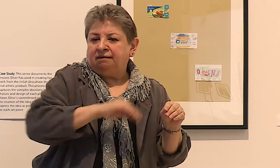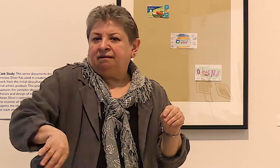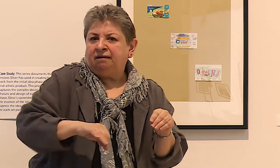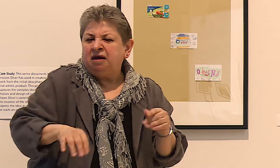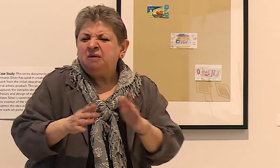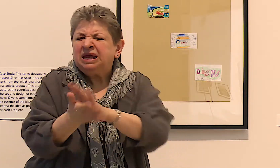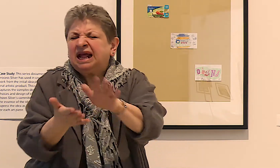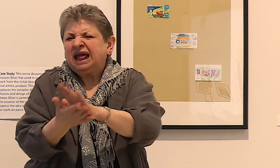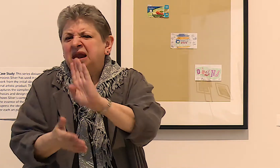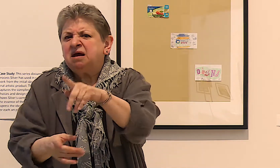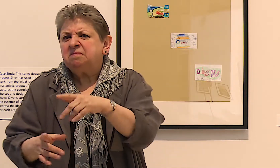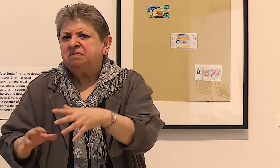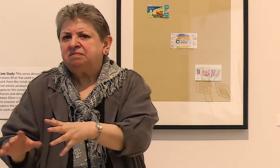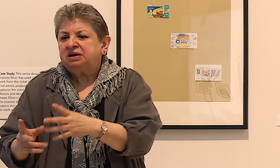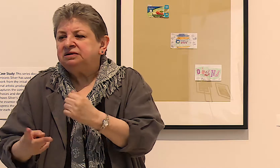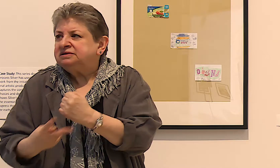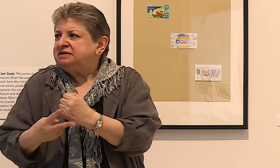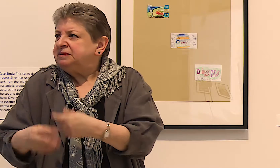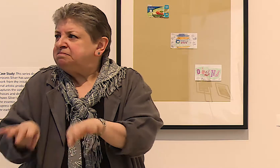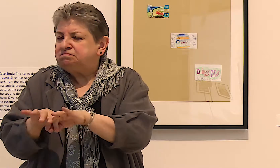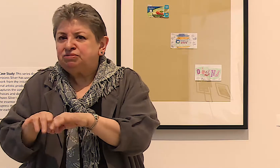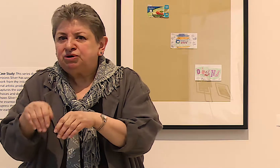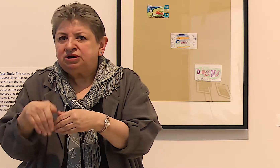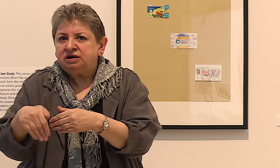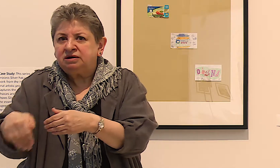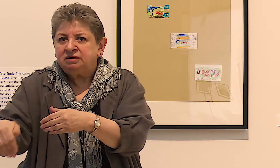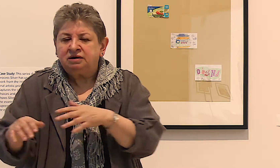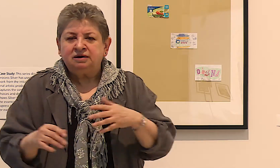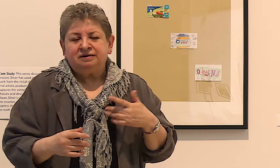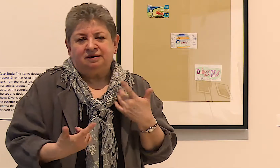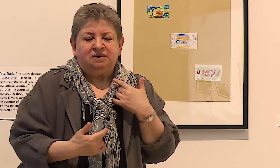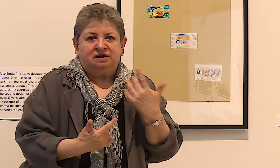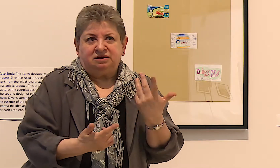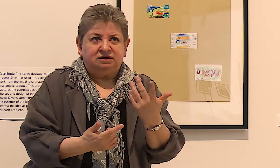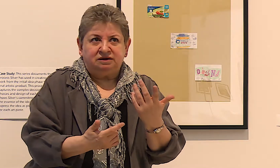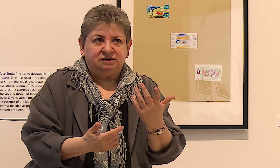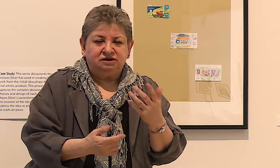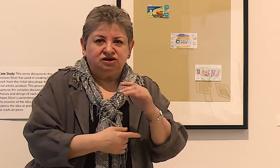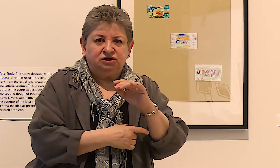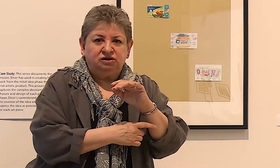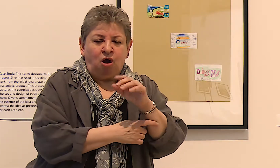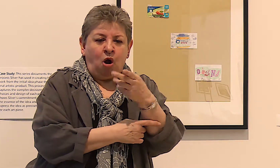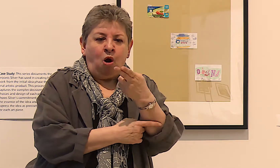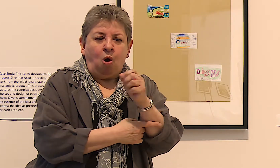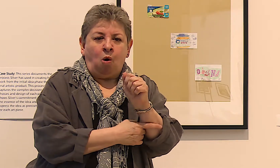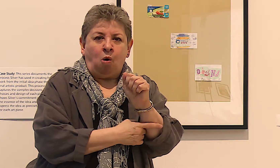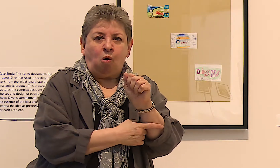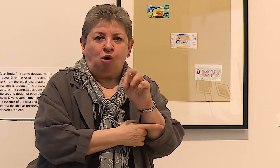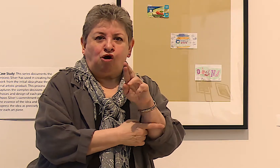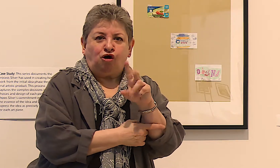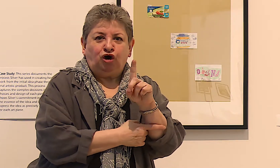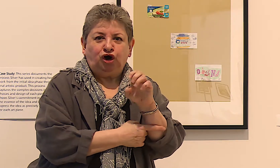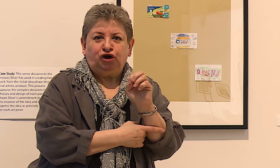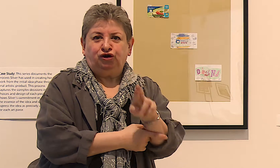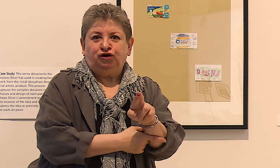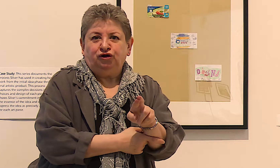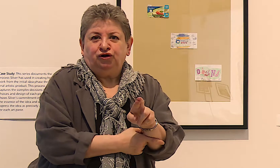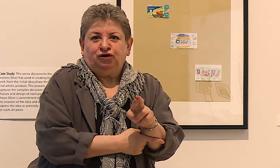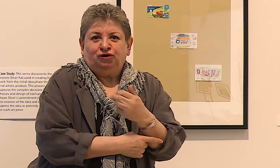I also saved the notes from the art that I had created. And I would save these notes as important documents.